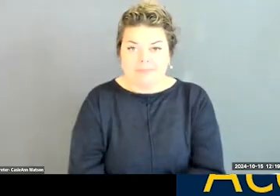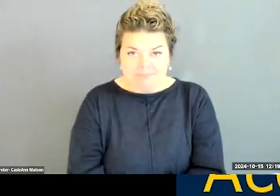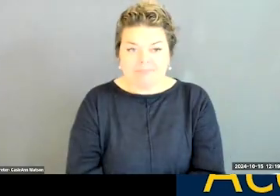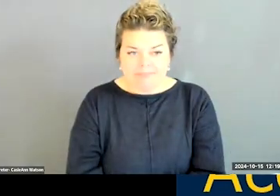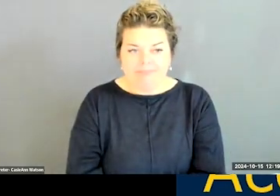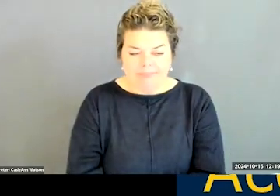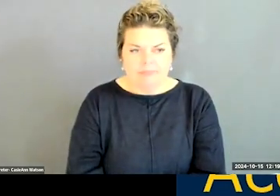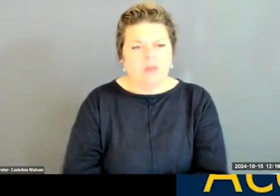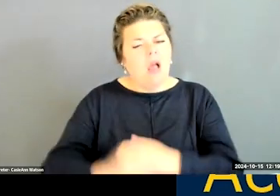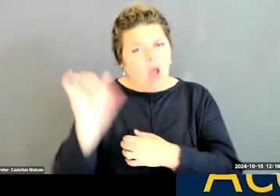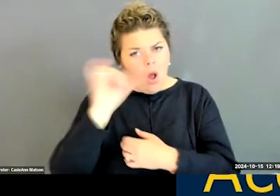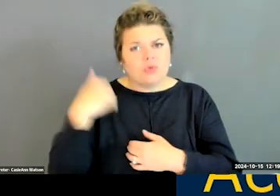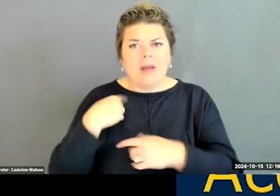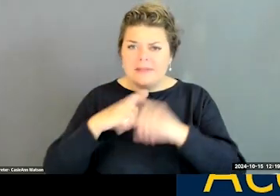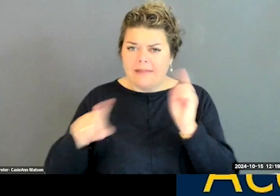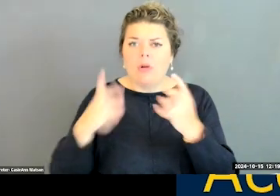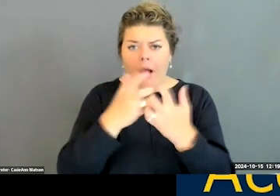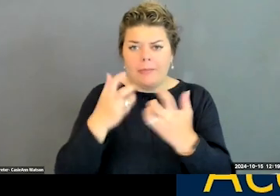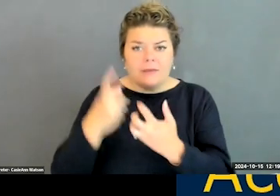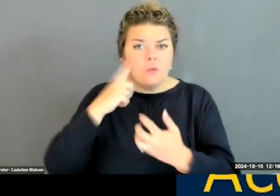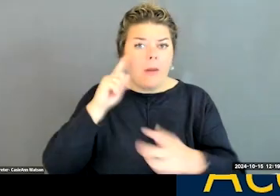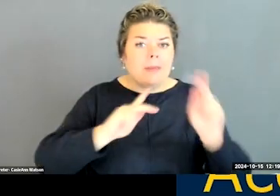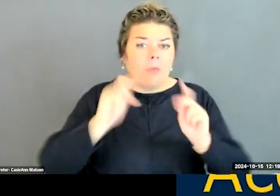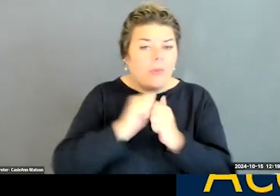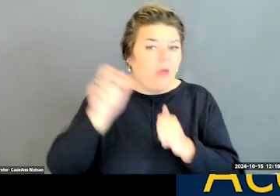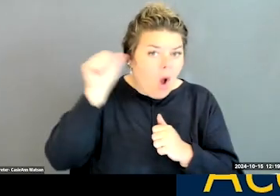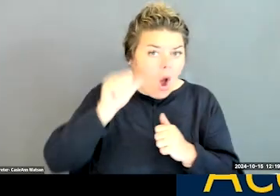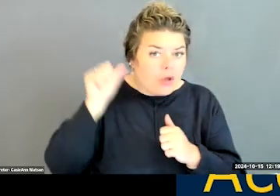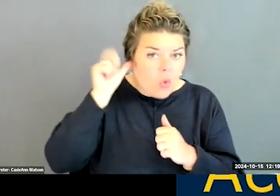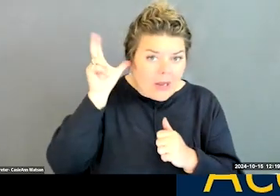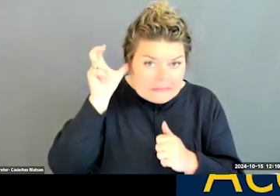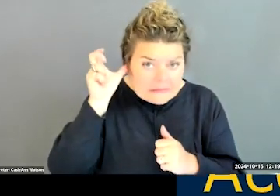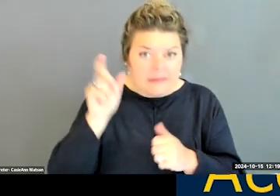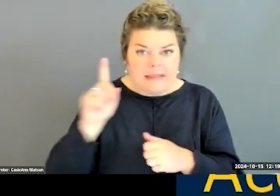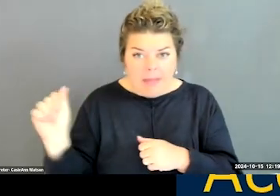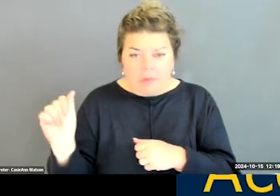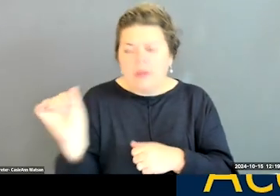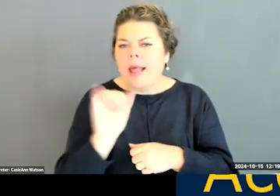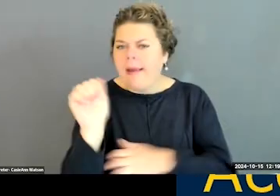There are also accommodations available for those with auditory disabilities, like sign language interpreting,